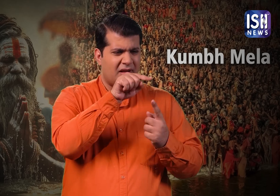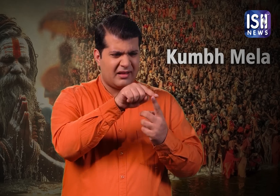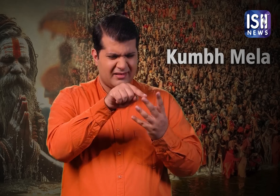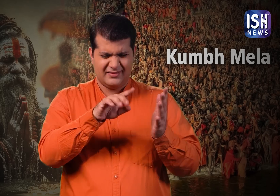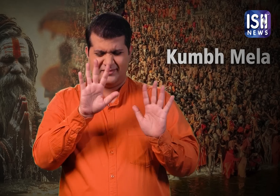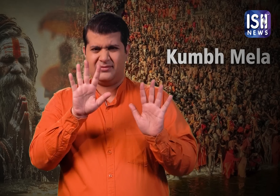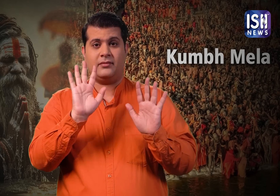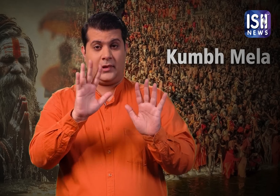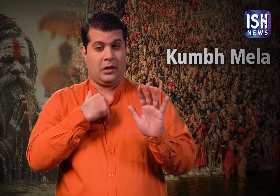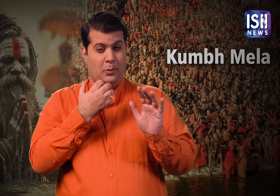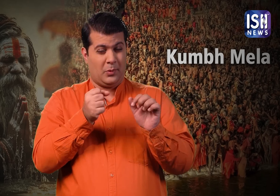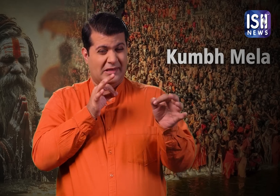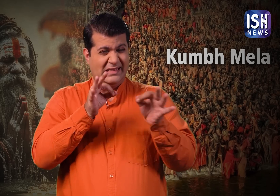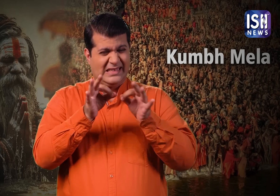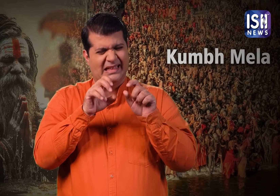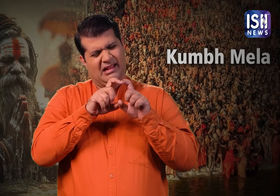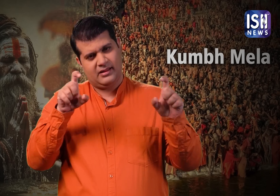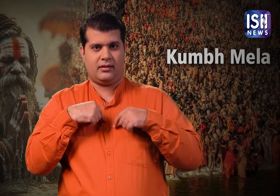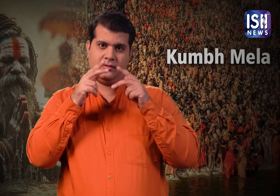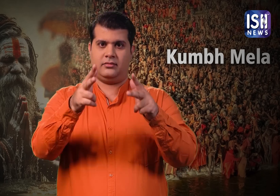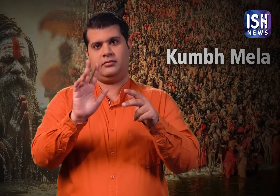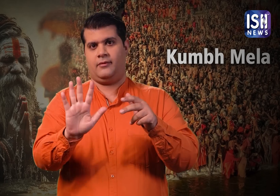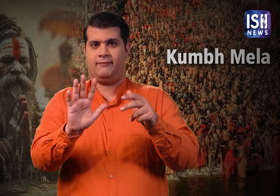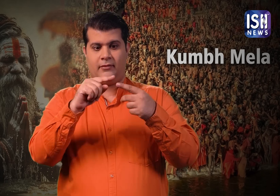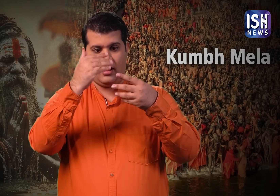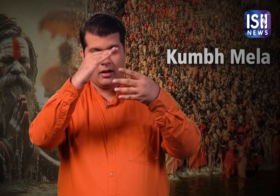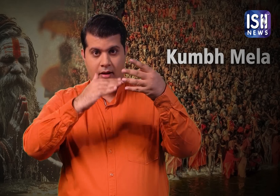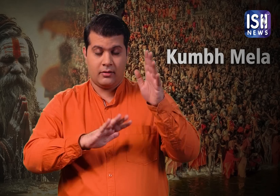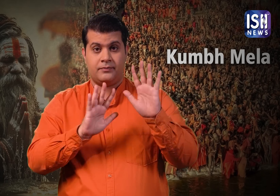There are so many types which I will explain clearly.